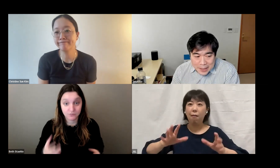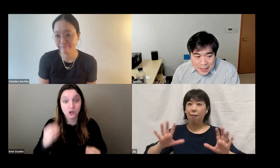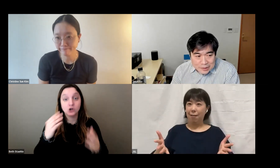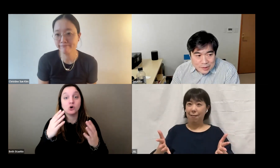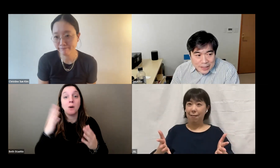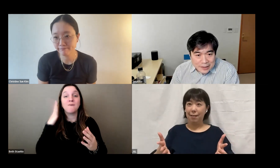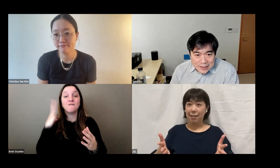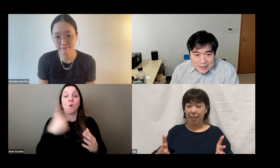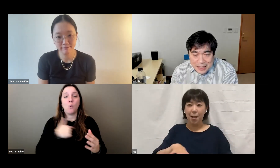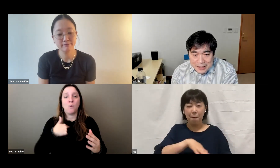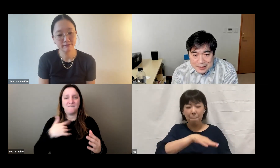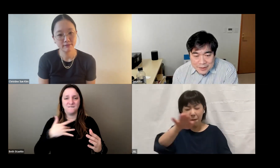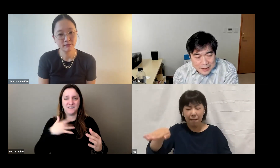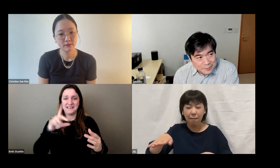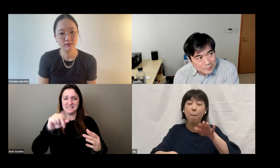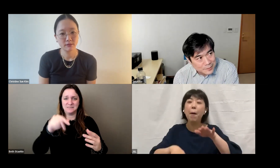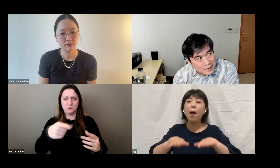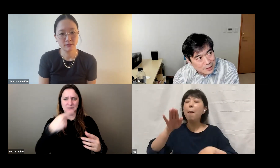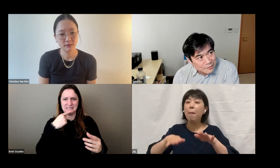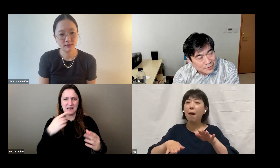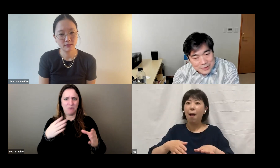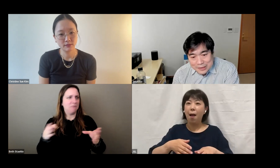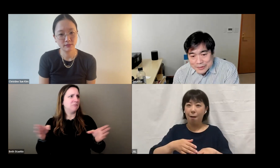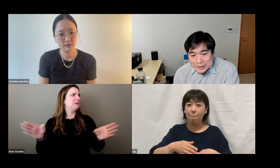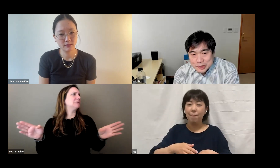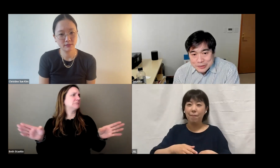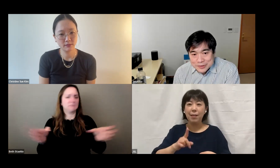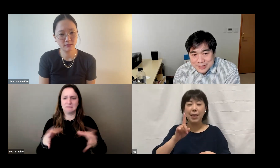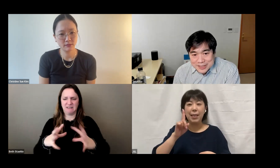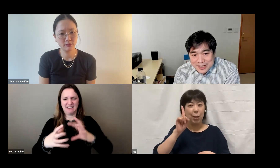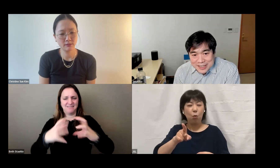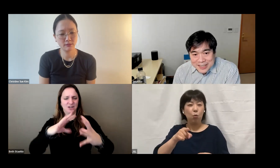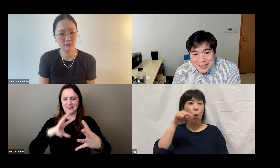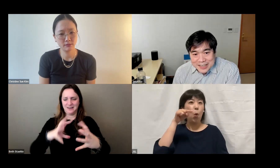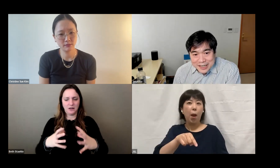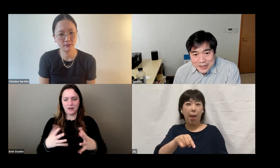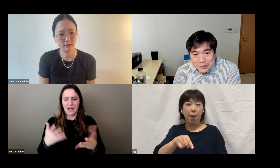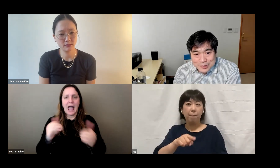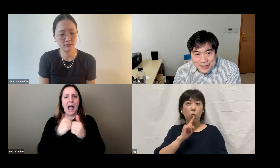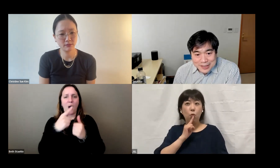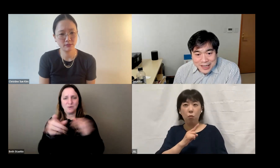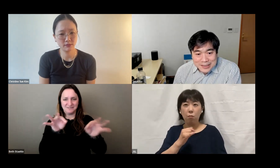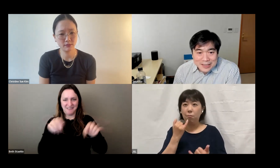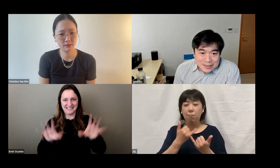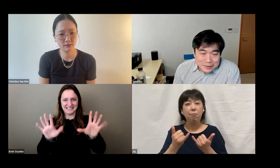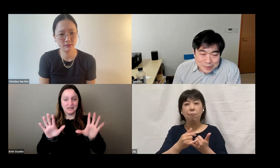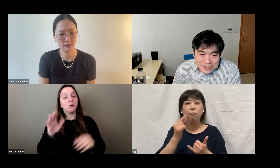And so I think it's kind of a philosophical shift in how identity works.